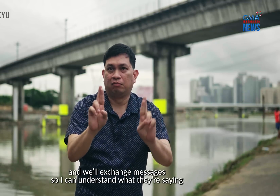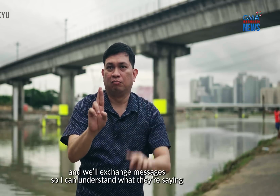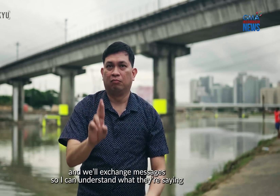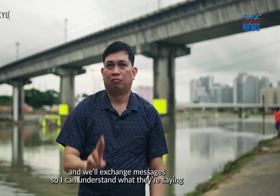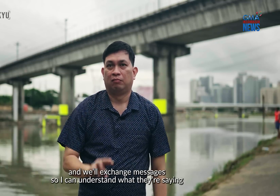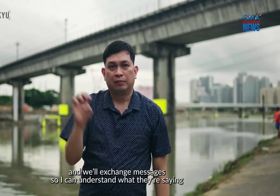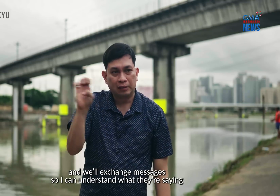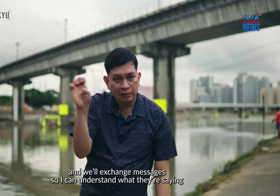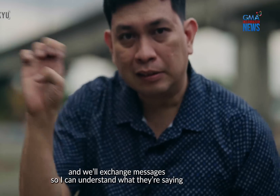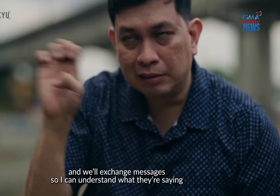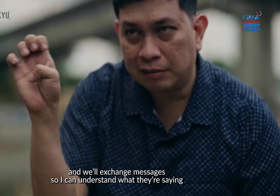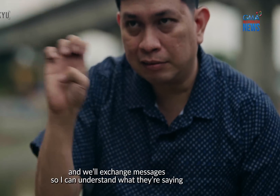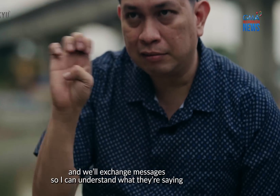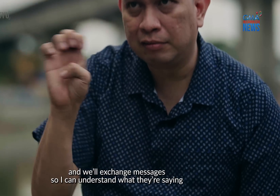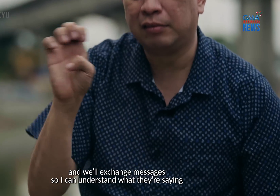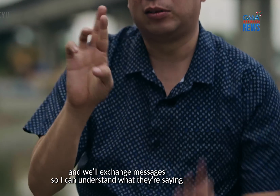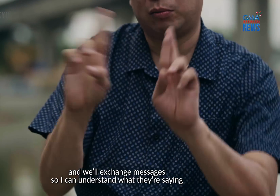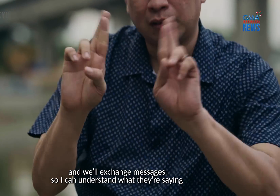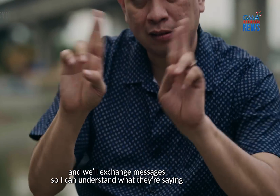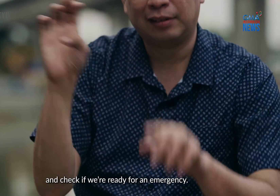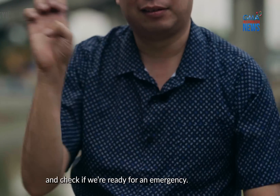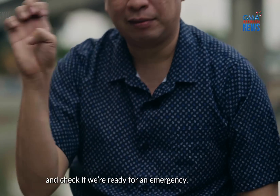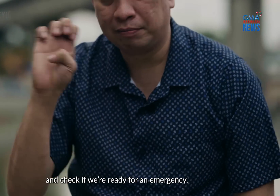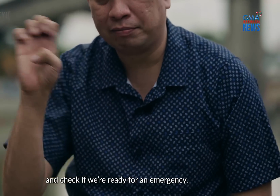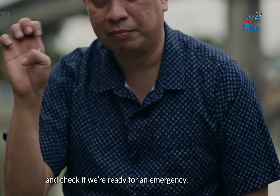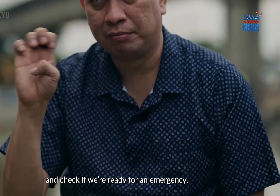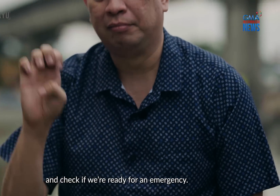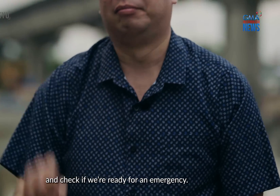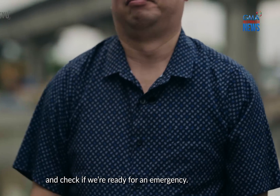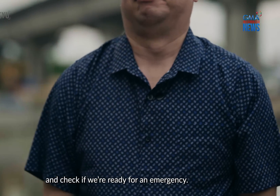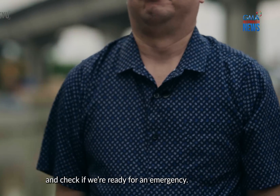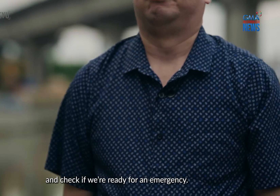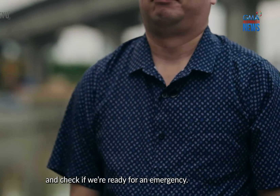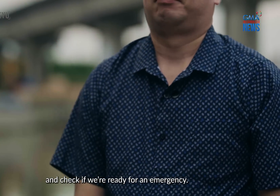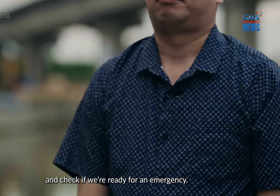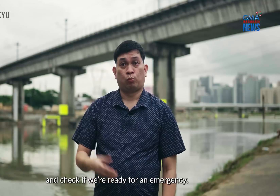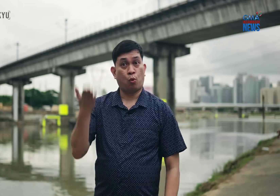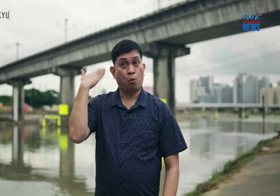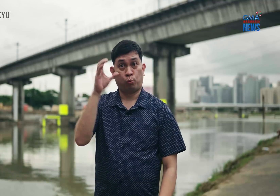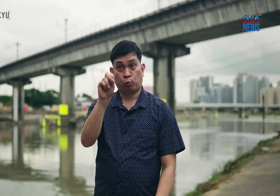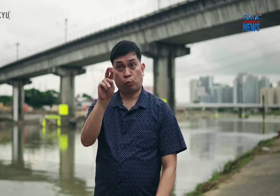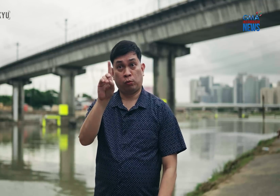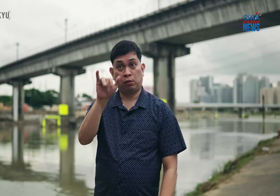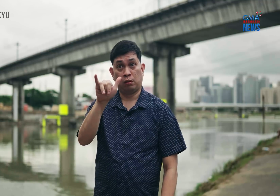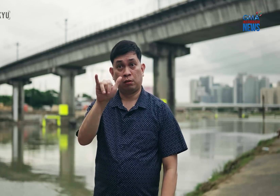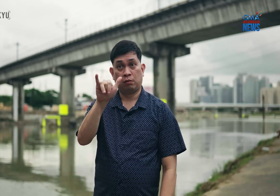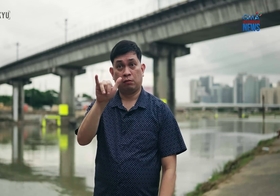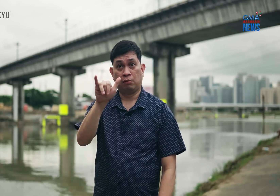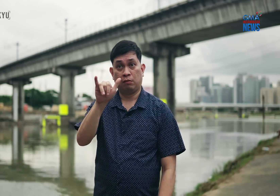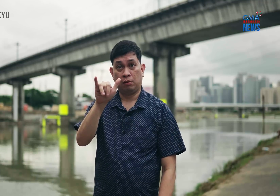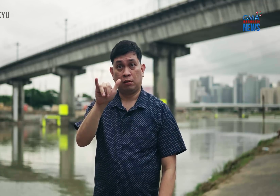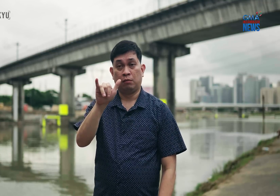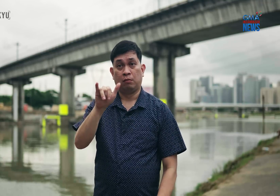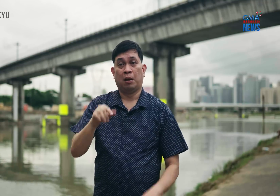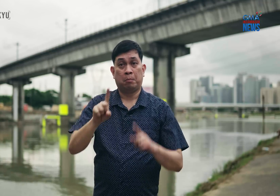That's used for announcements but only for people who can hear. Since I can't hear, my friend will text me